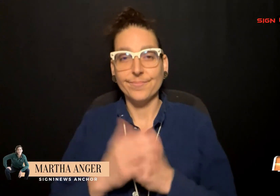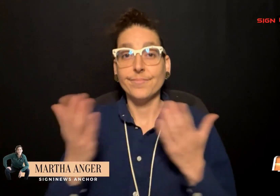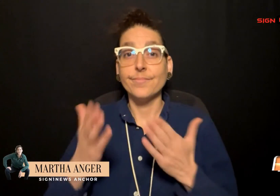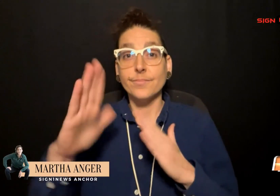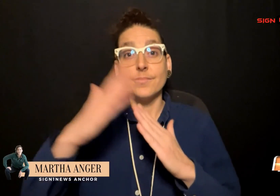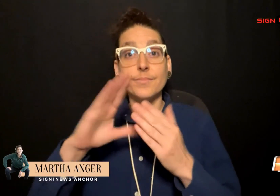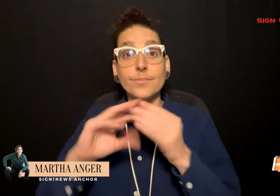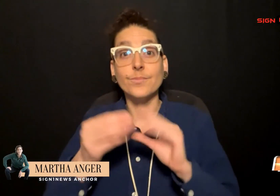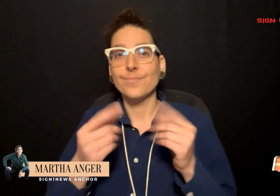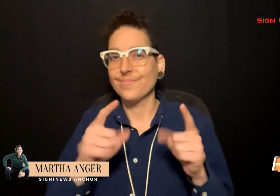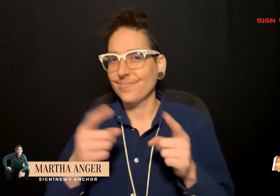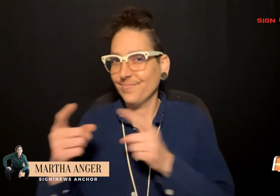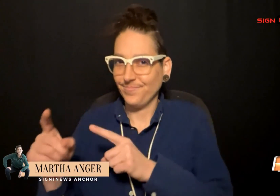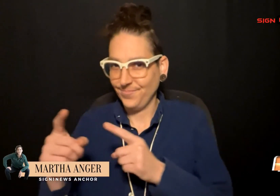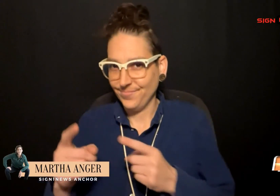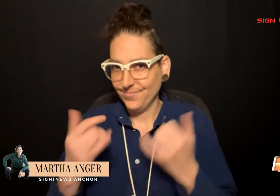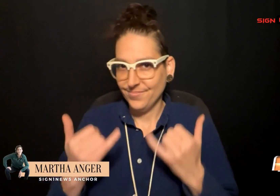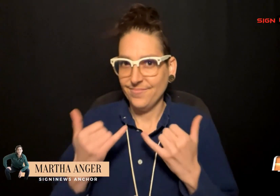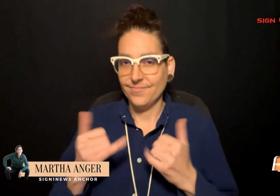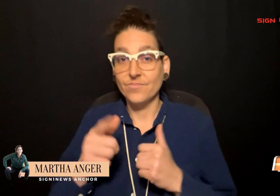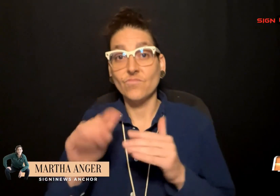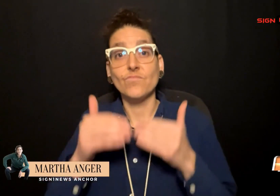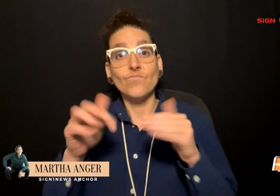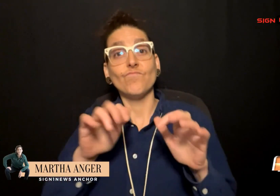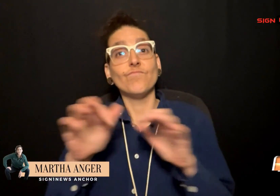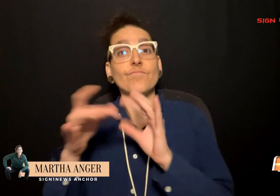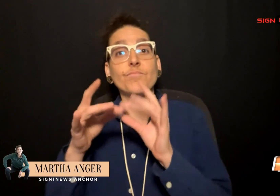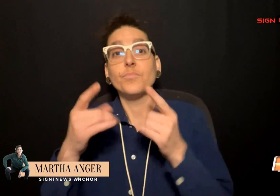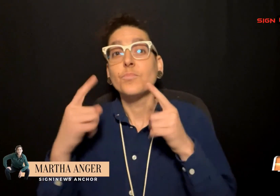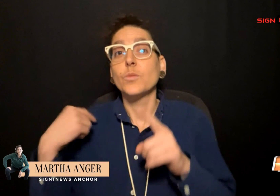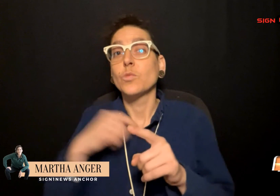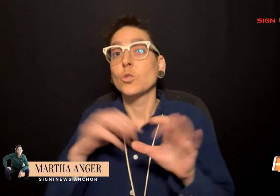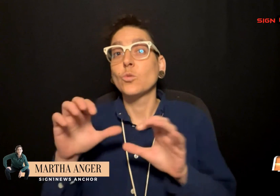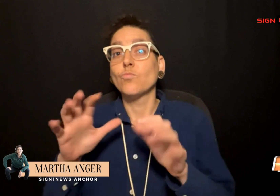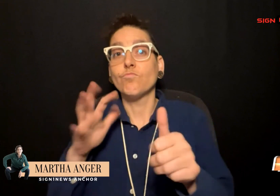stories making headlines today if you post an interesting comment during this update